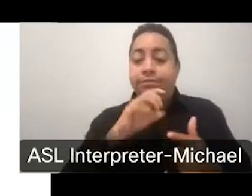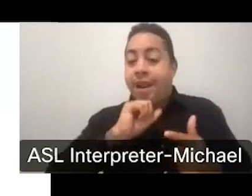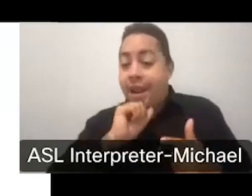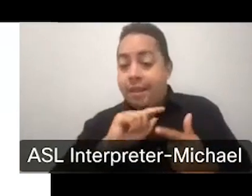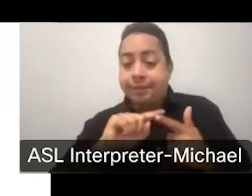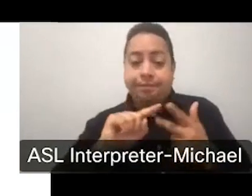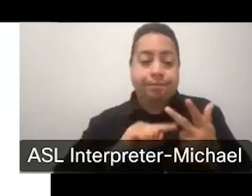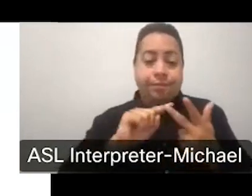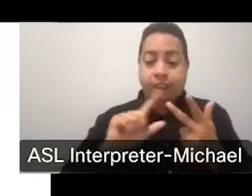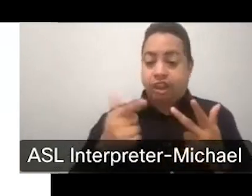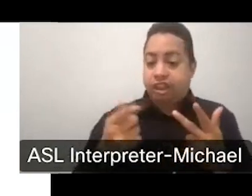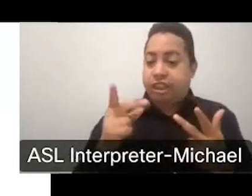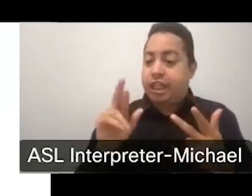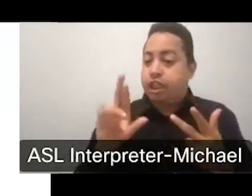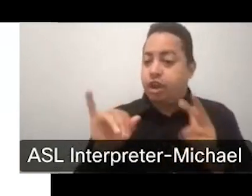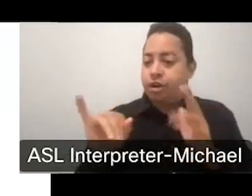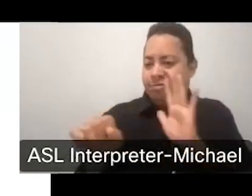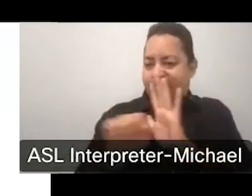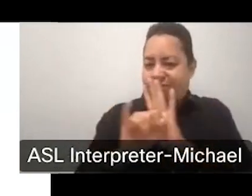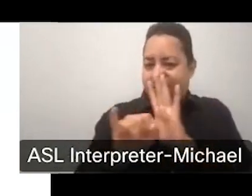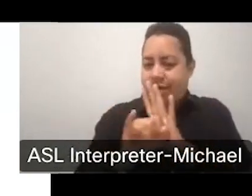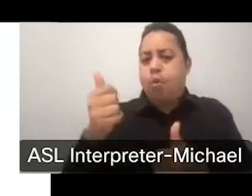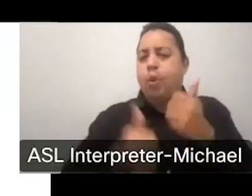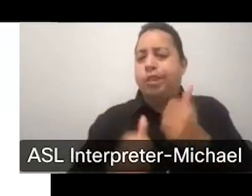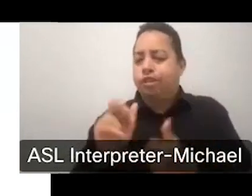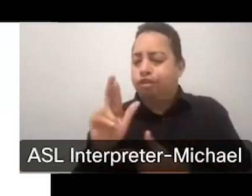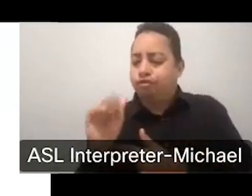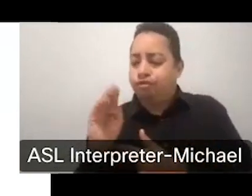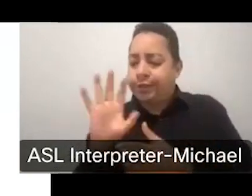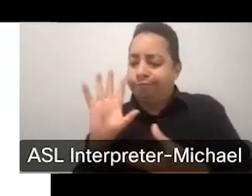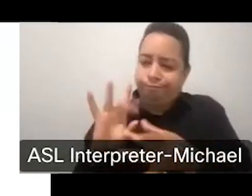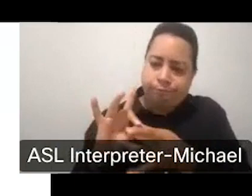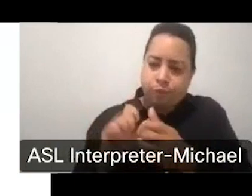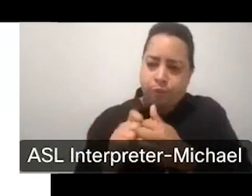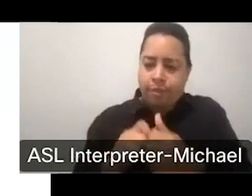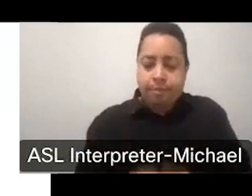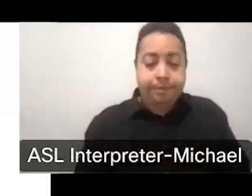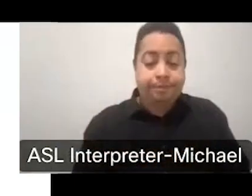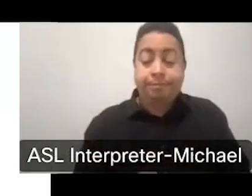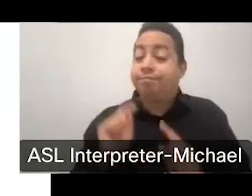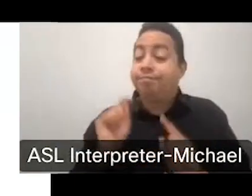and what racial groups you identify with. This information will not be shared with employers.